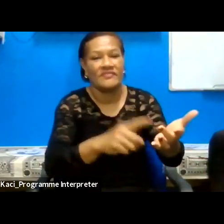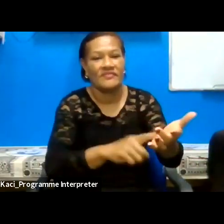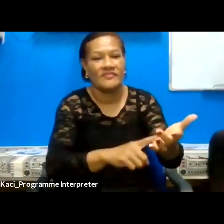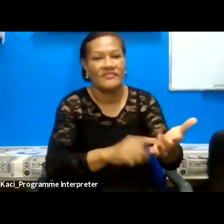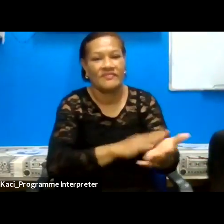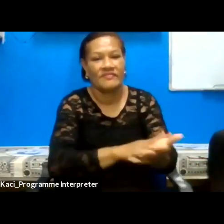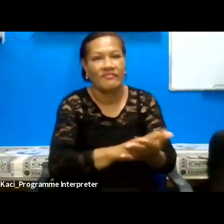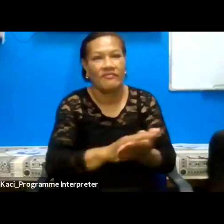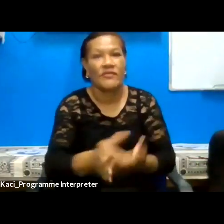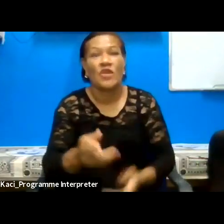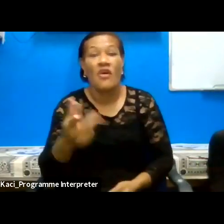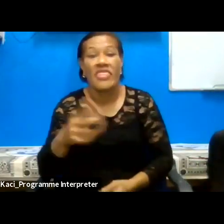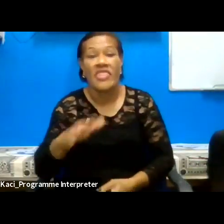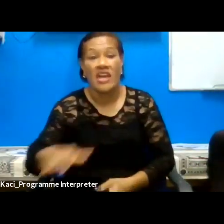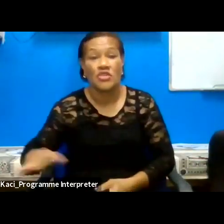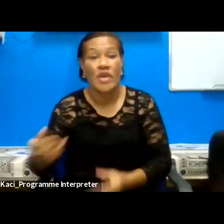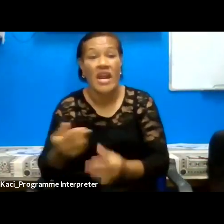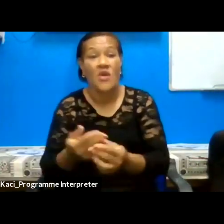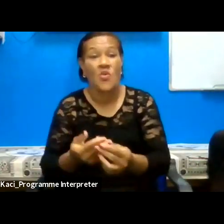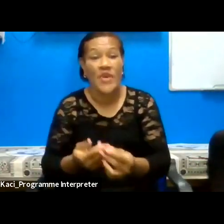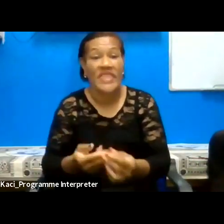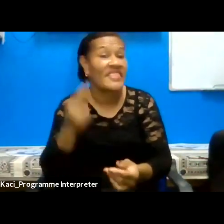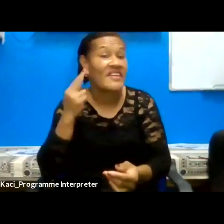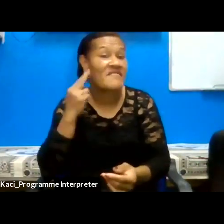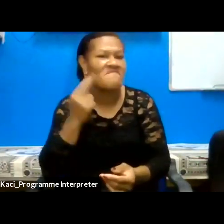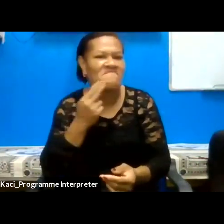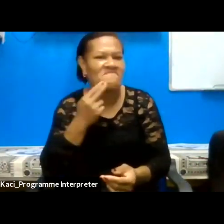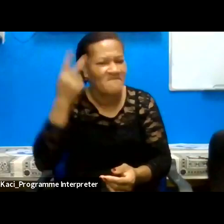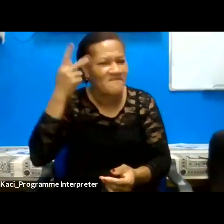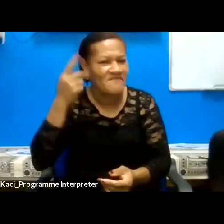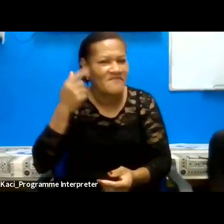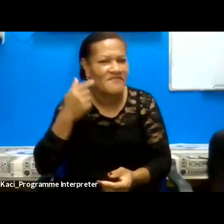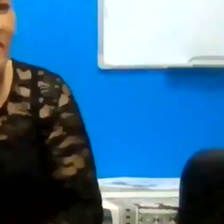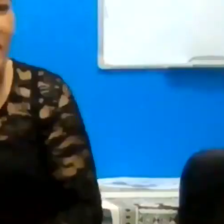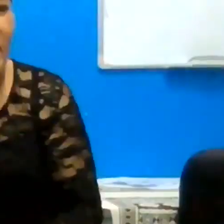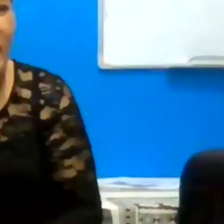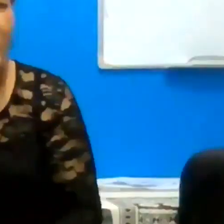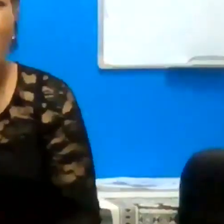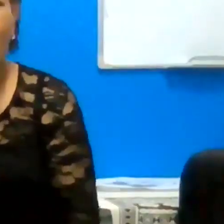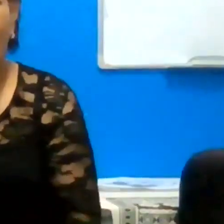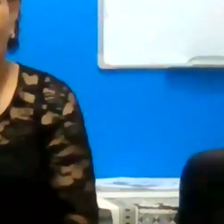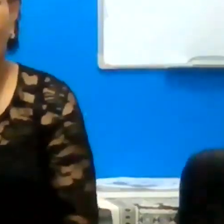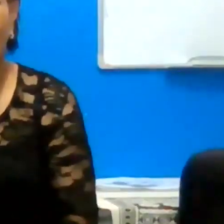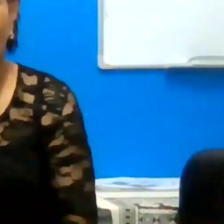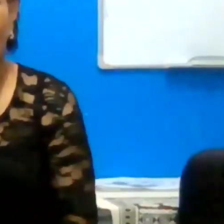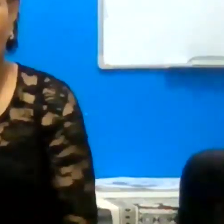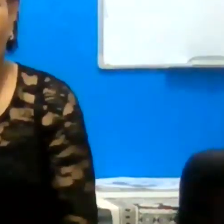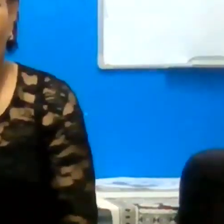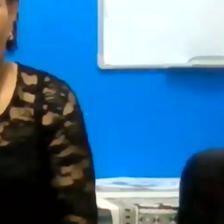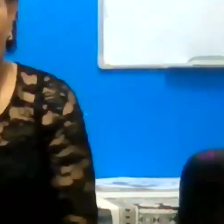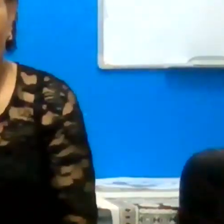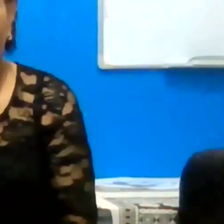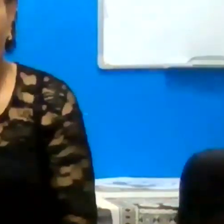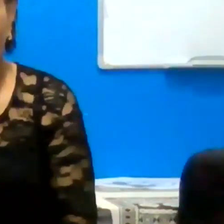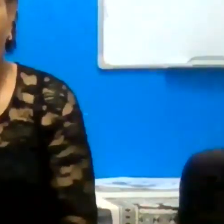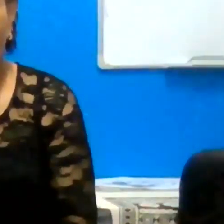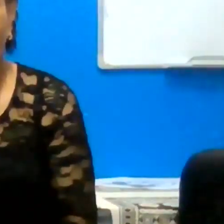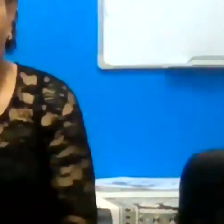taking much of your time, uh I would say let's take a pledge